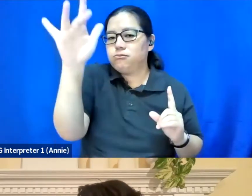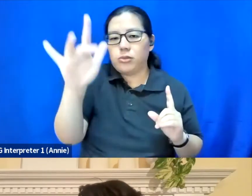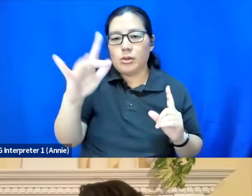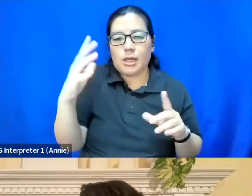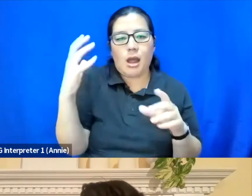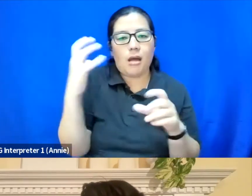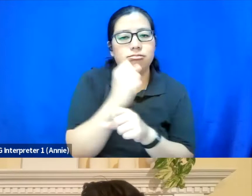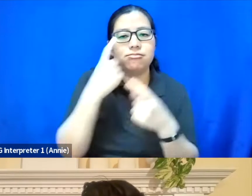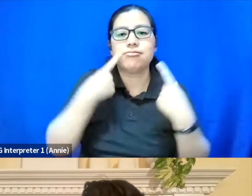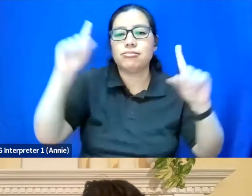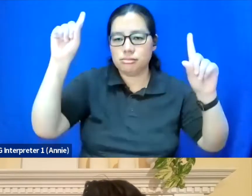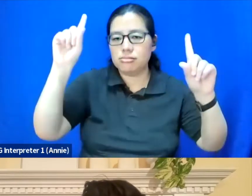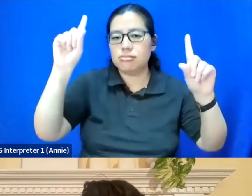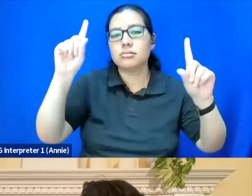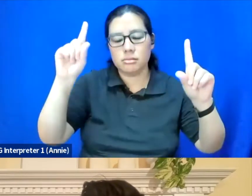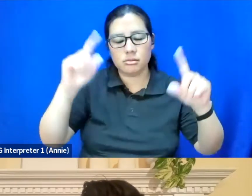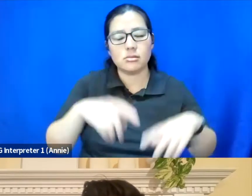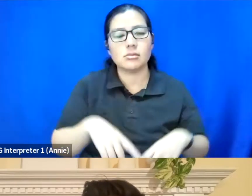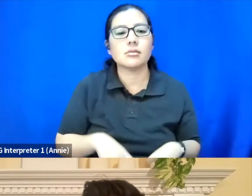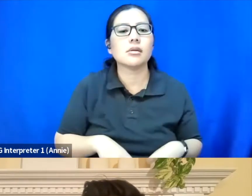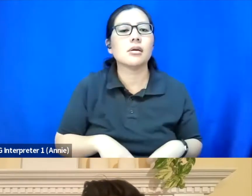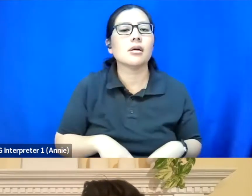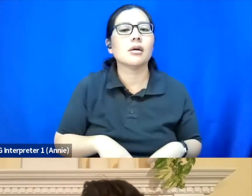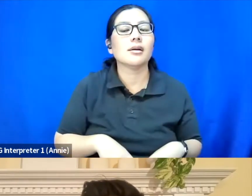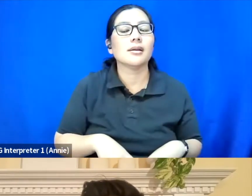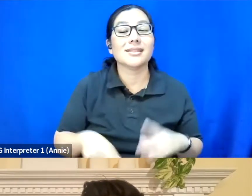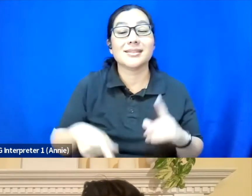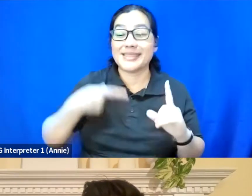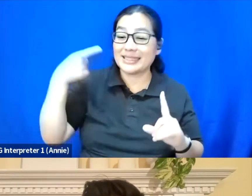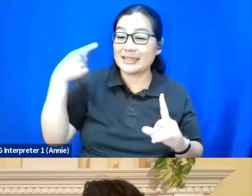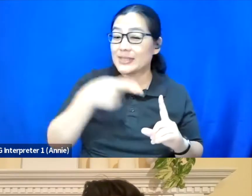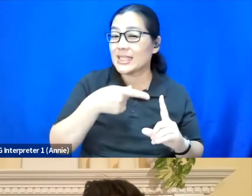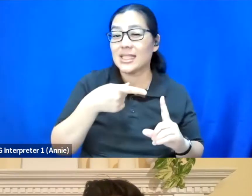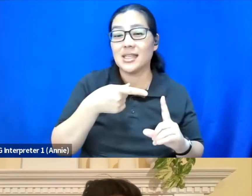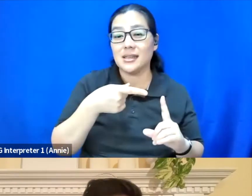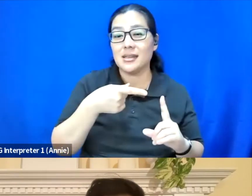and very about it, as well as both of --